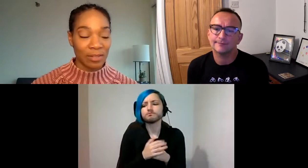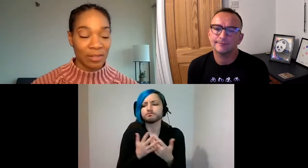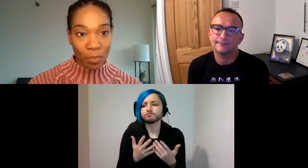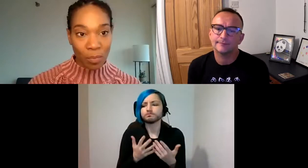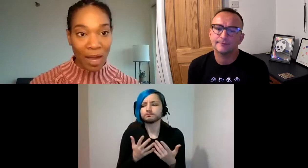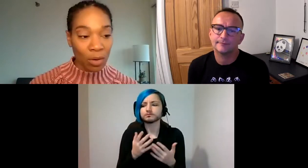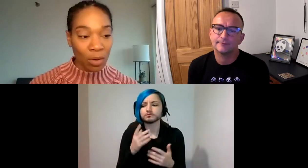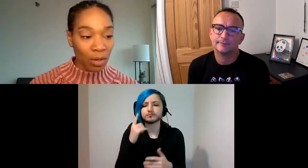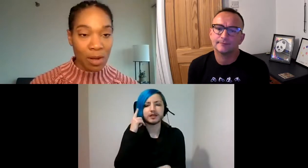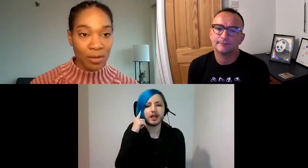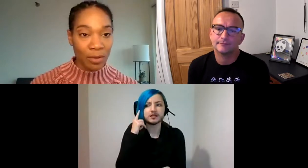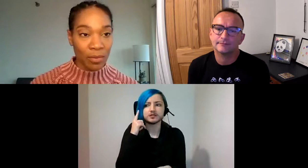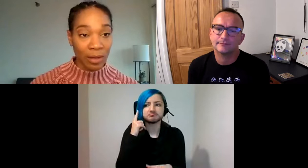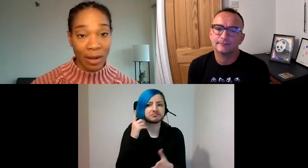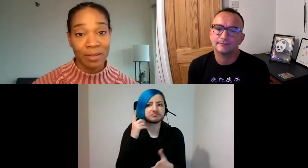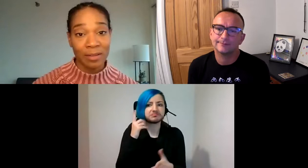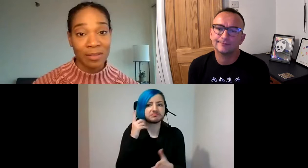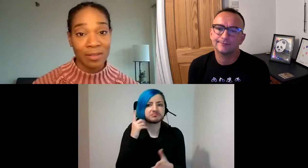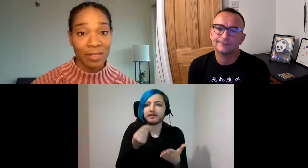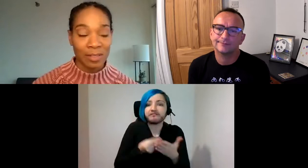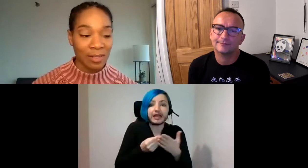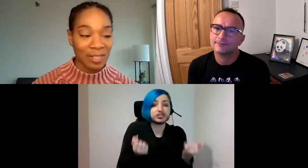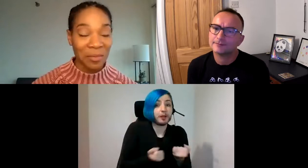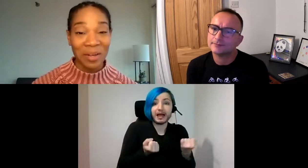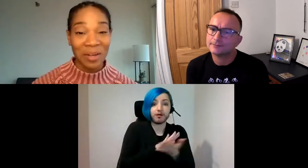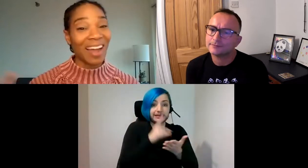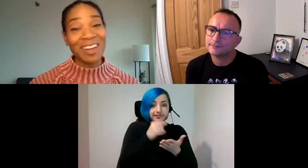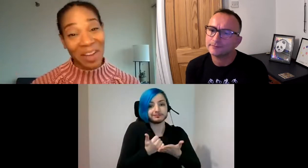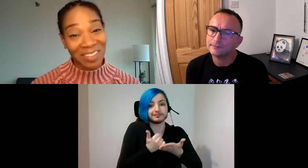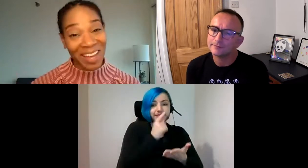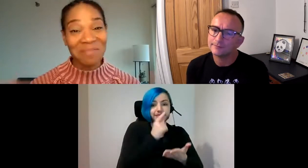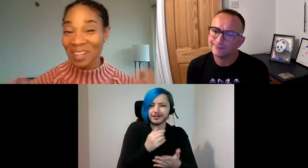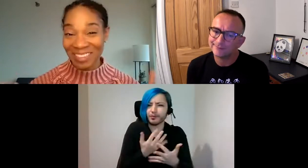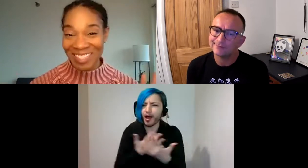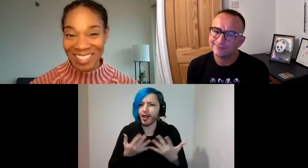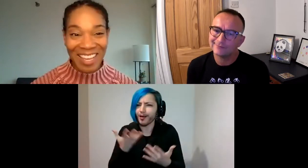helping drive and the type of volunteers that we need you know.